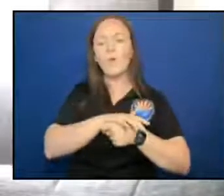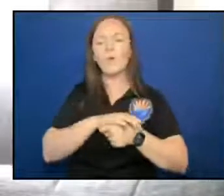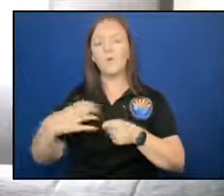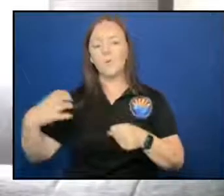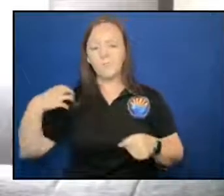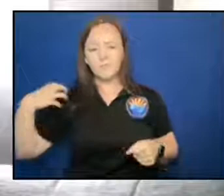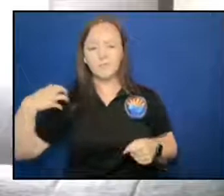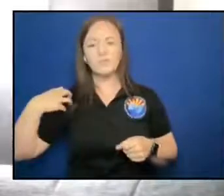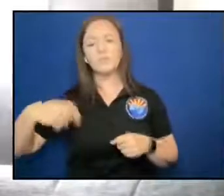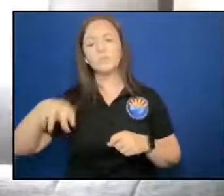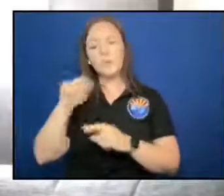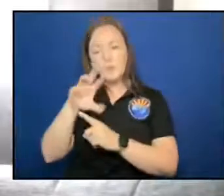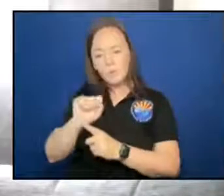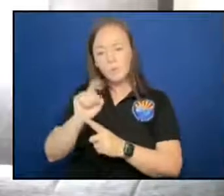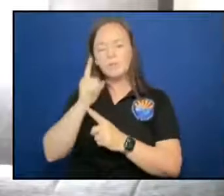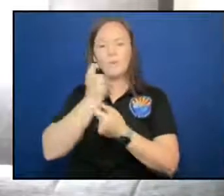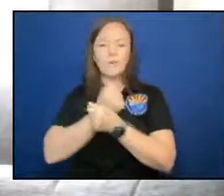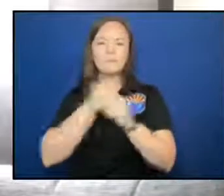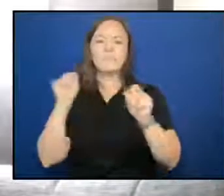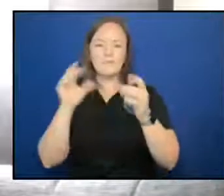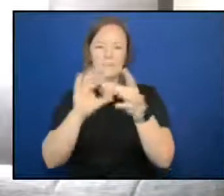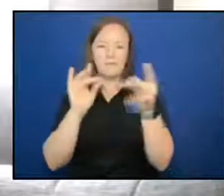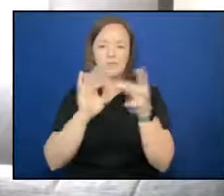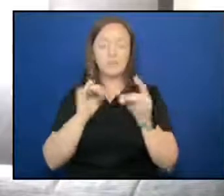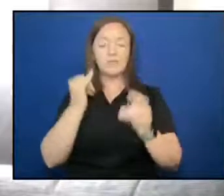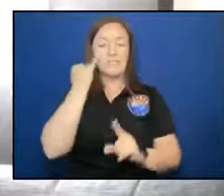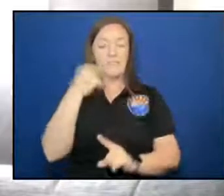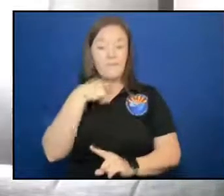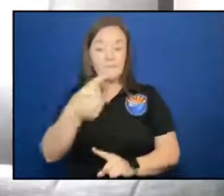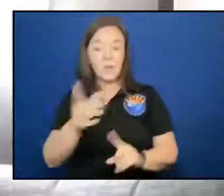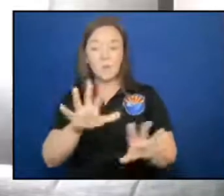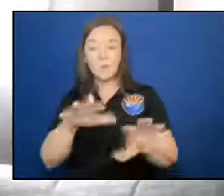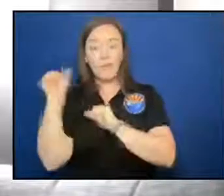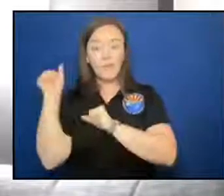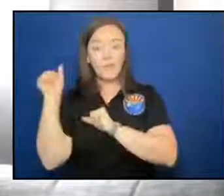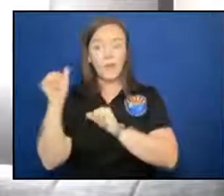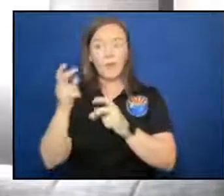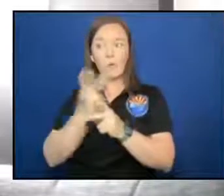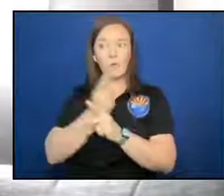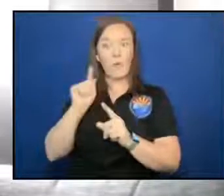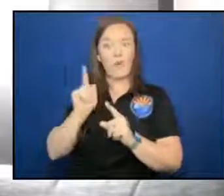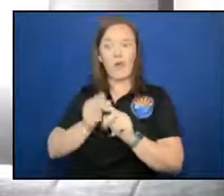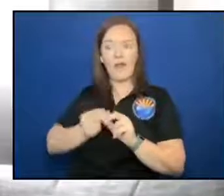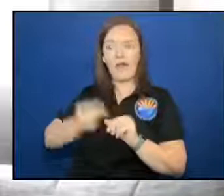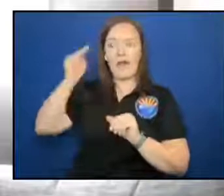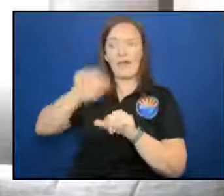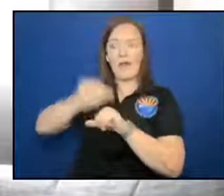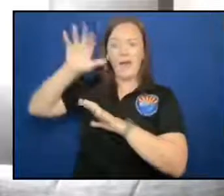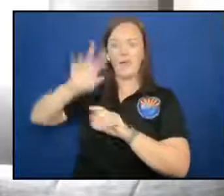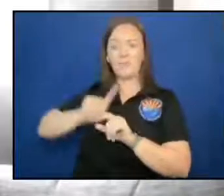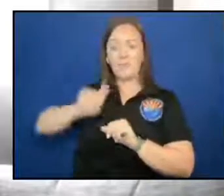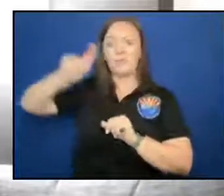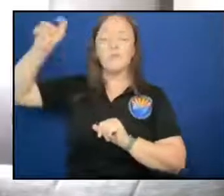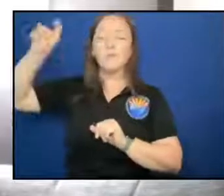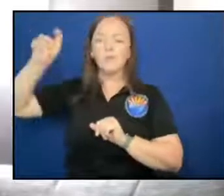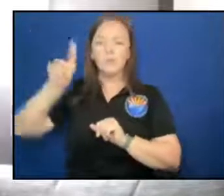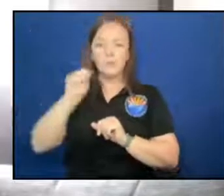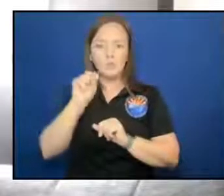REPELLENT AND SO IT DOES NOT SOAK INTO THE GROUND AND ALL OF THAT